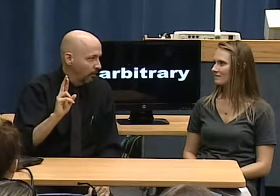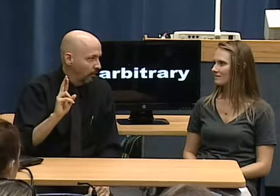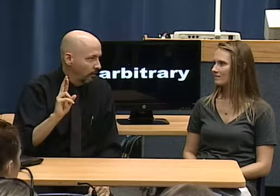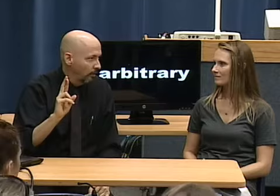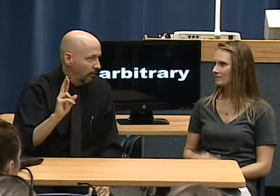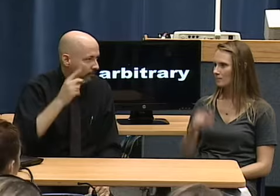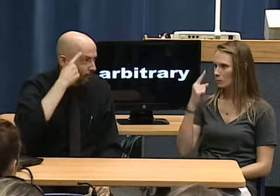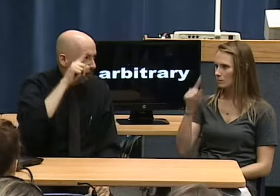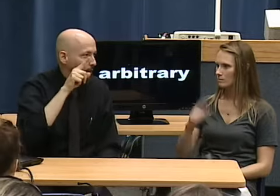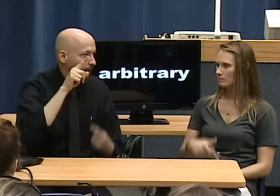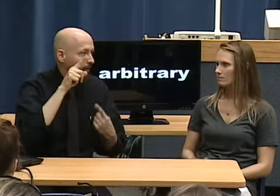For.